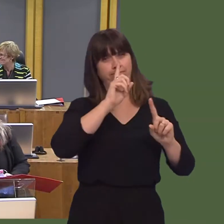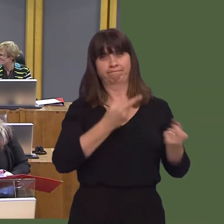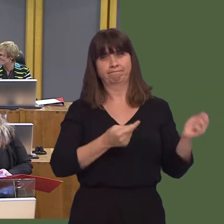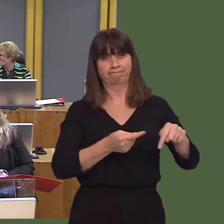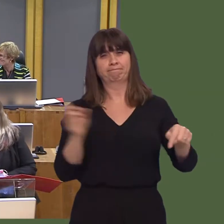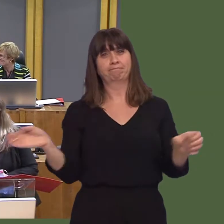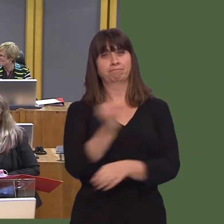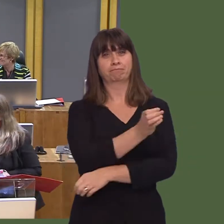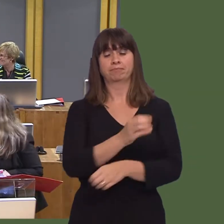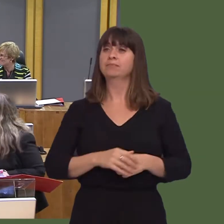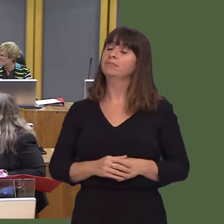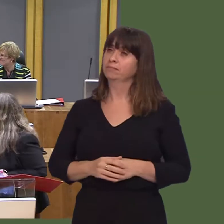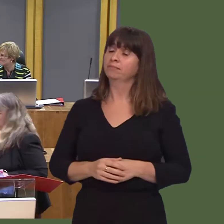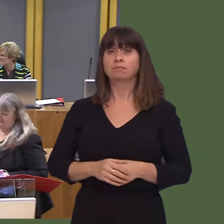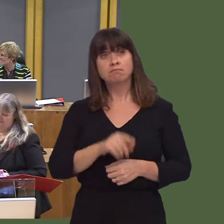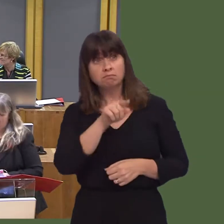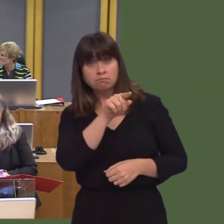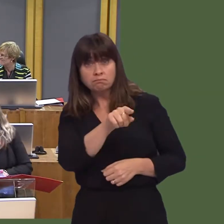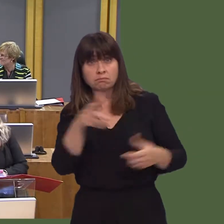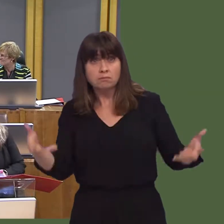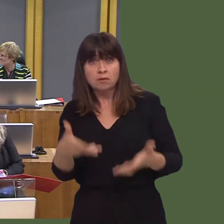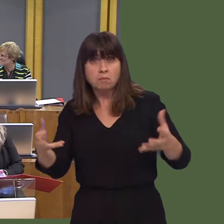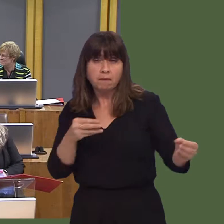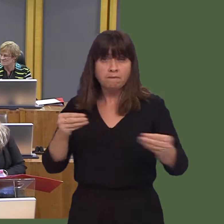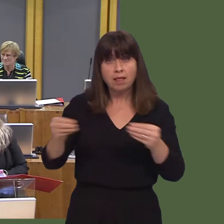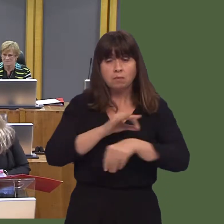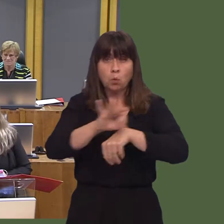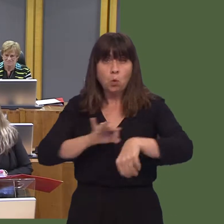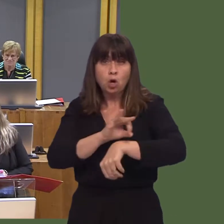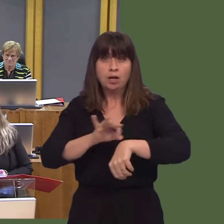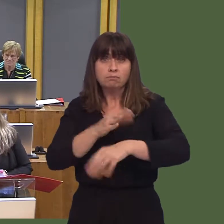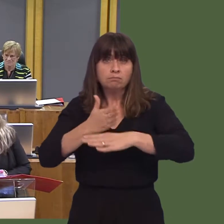What action is the Welsh Government taking to support and encourage flexible working in Wales? OAQ52839 Julie James AM: The Welsh Government is promoting